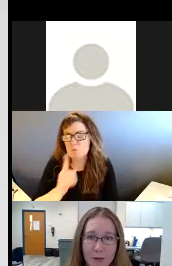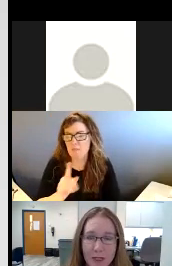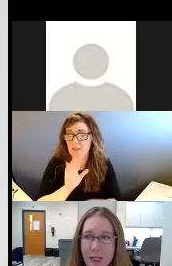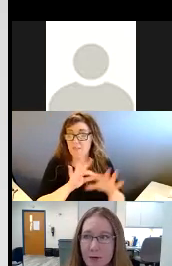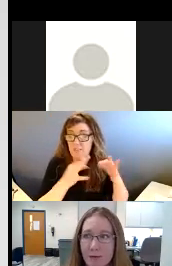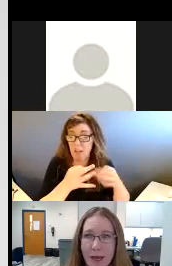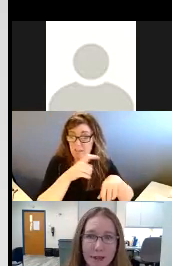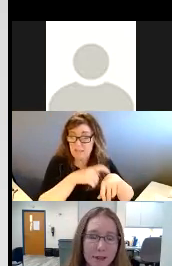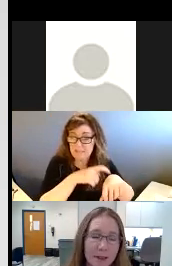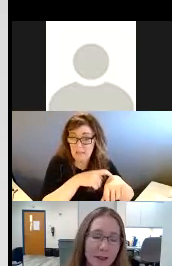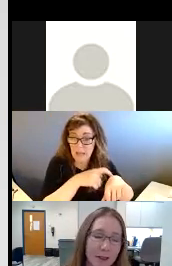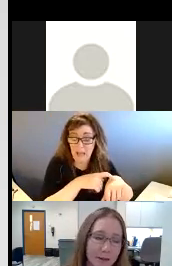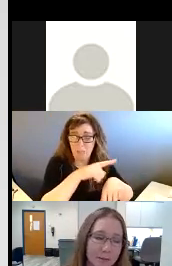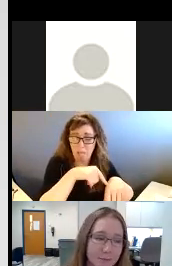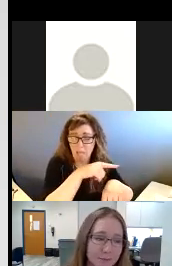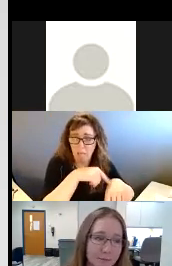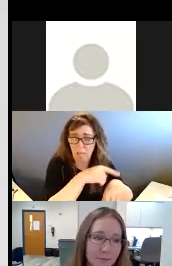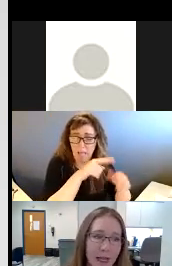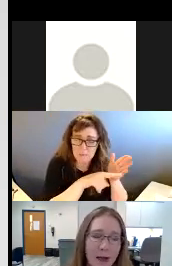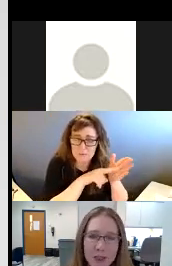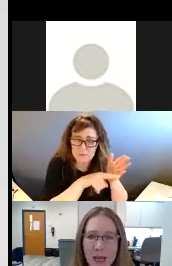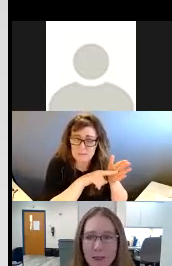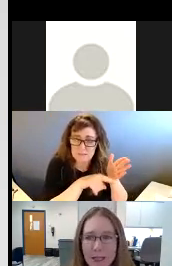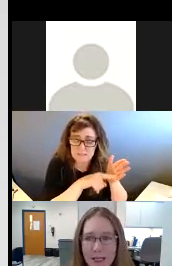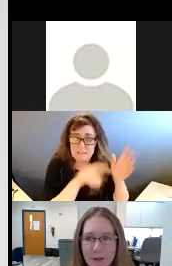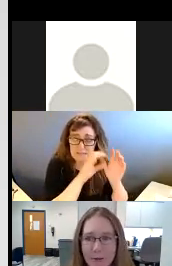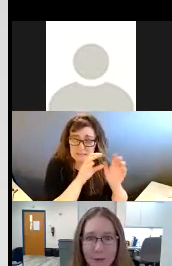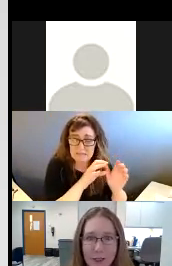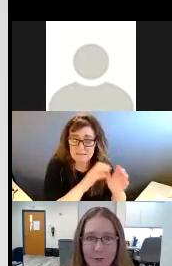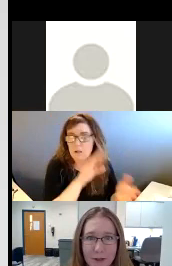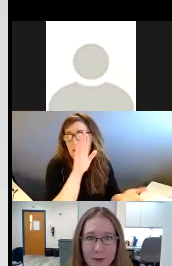WE HEAR HOW MUCH TIME IT HAS TAKEN TO FILL OUT THAT